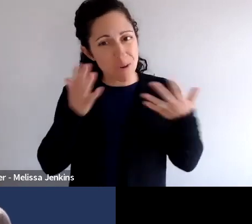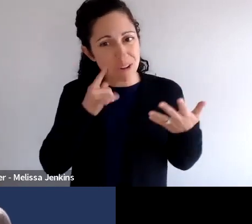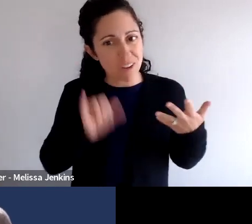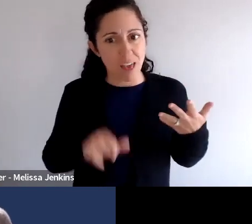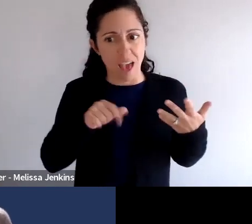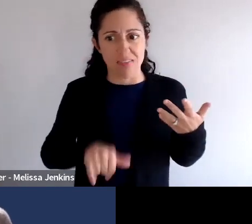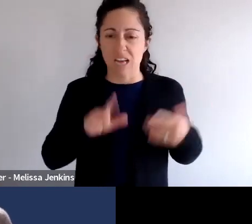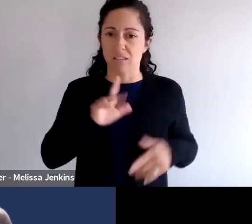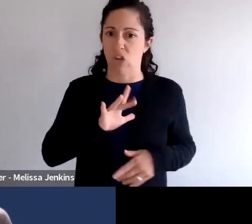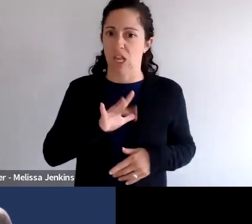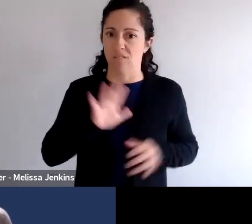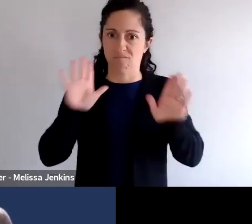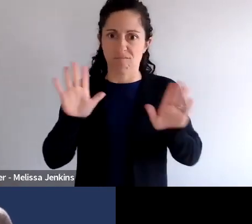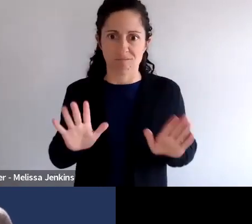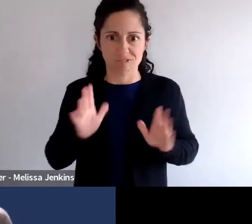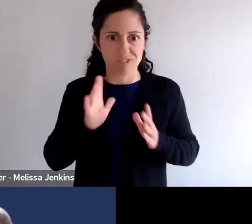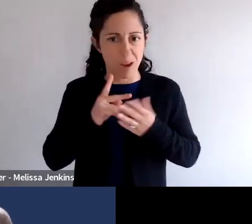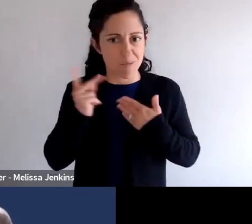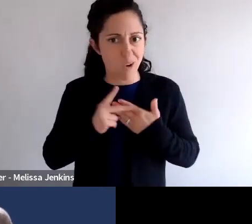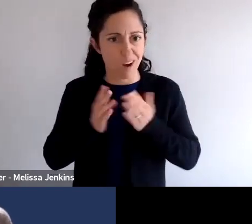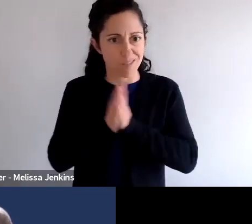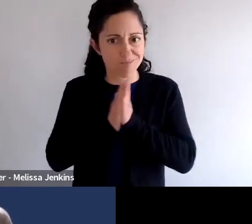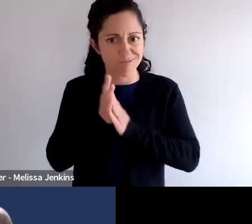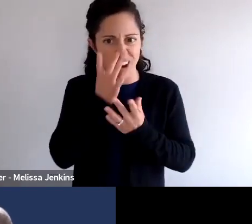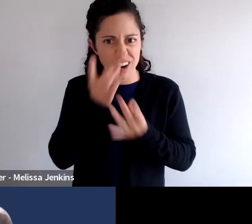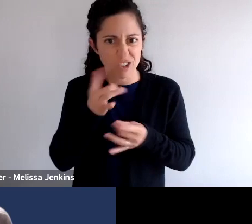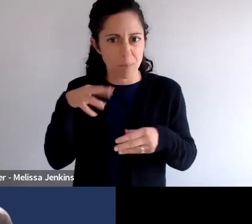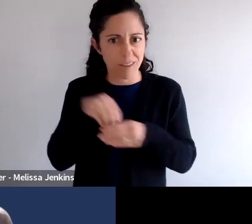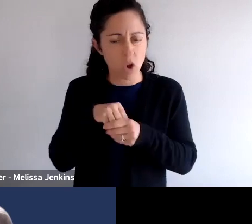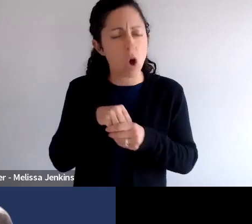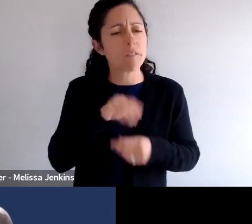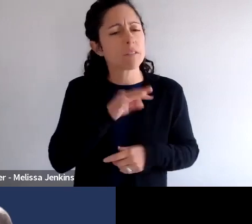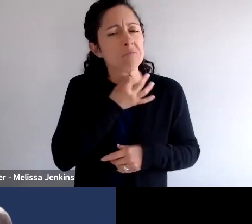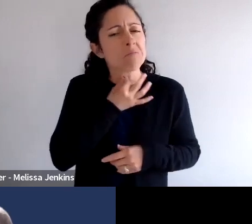program. I'm very interested in getting involved with it. How is it different from the Foundation